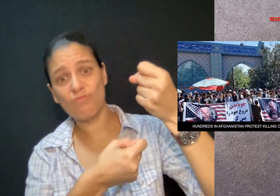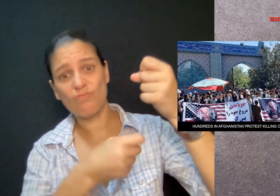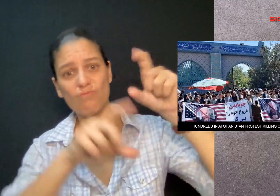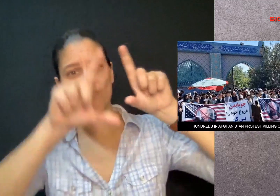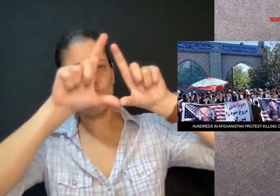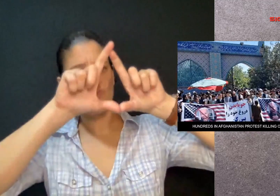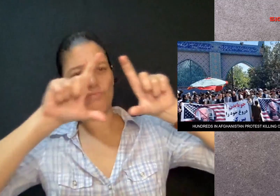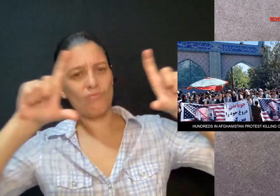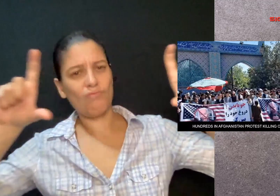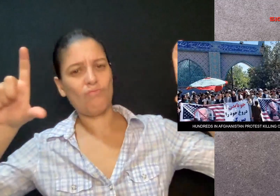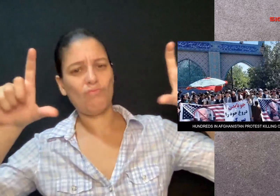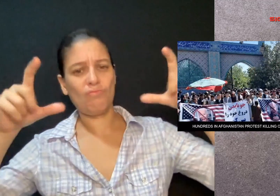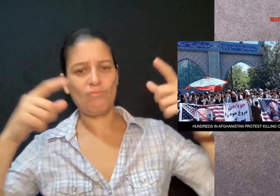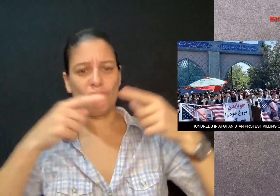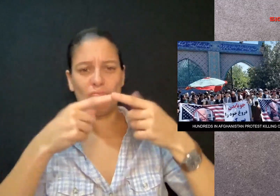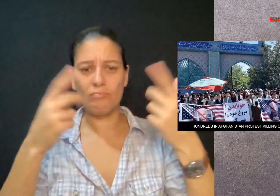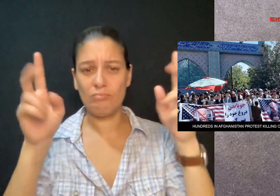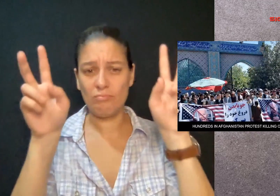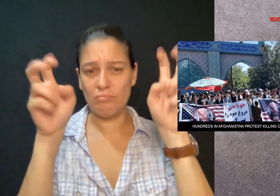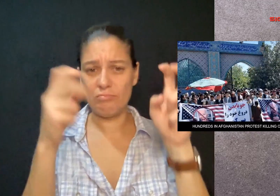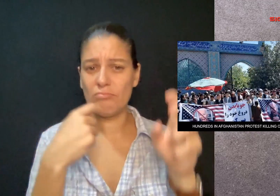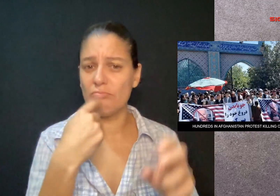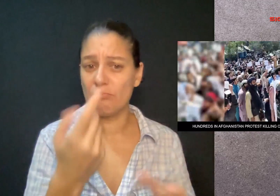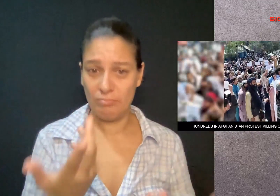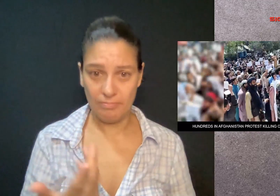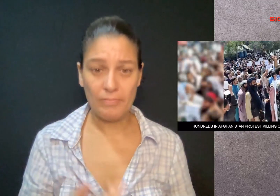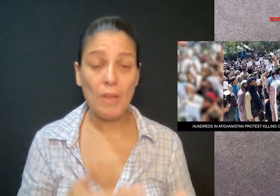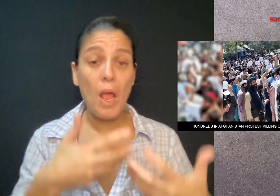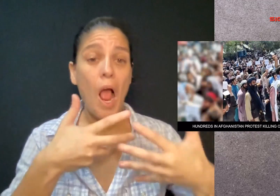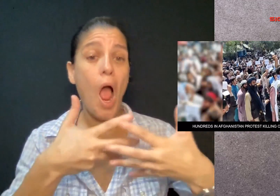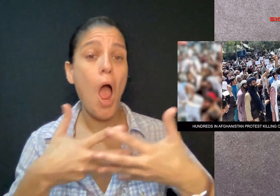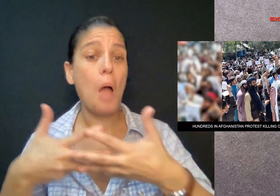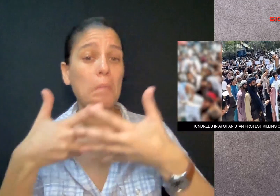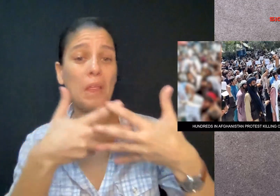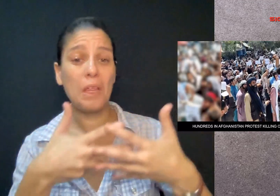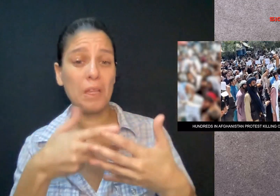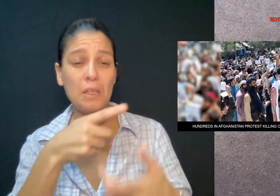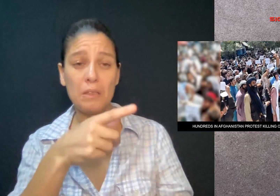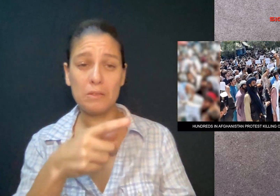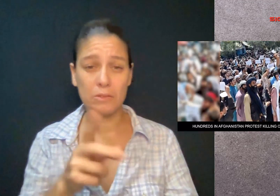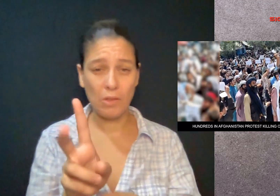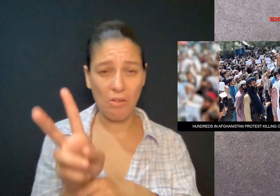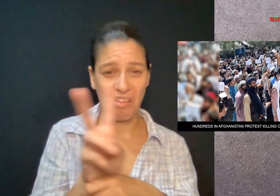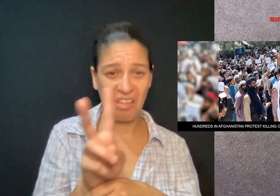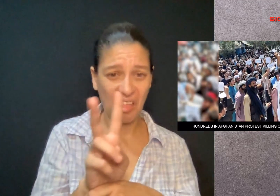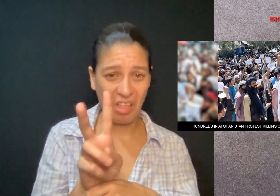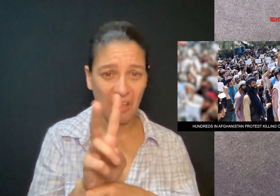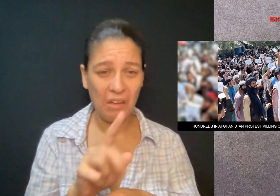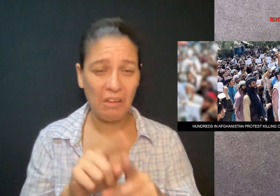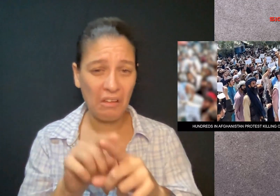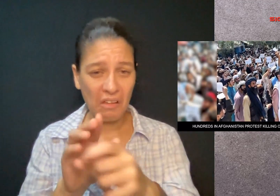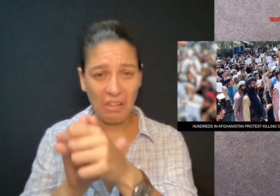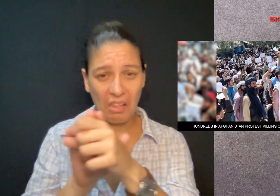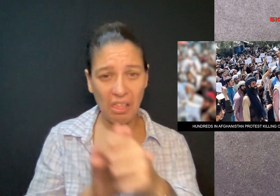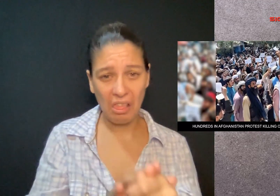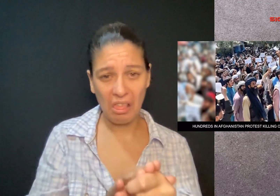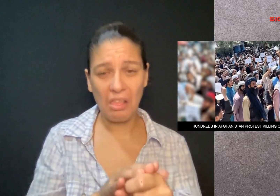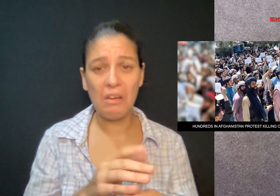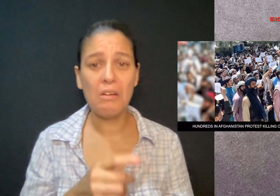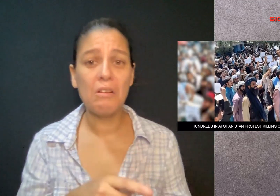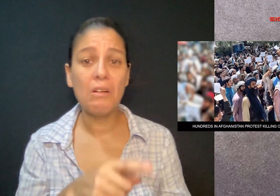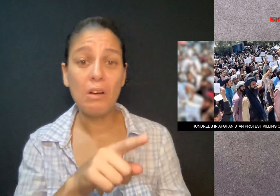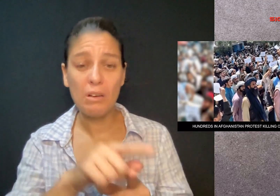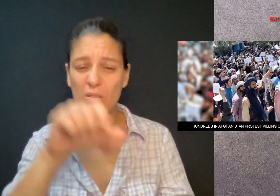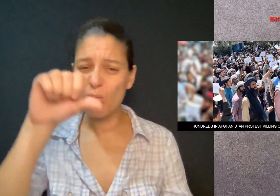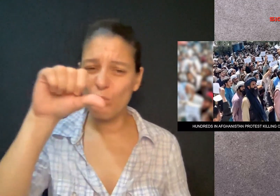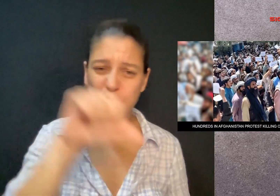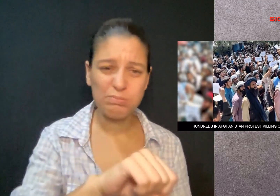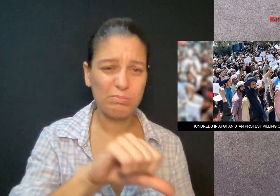Twitter showing people carrying signs that said America is a liar and humiliated #down